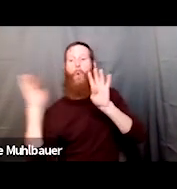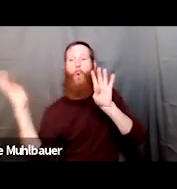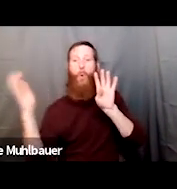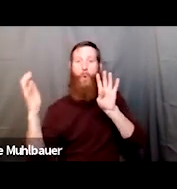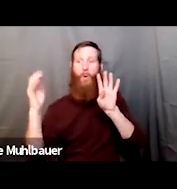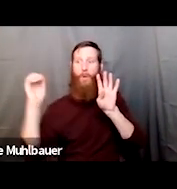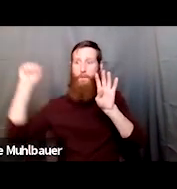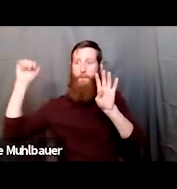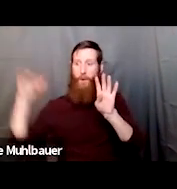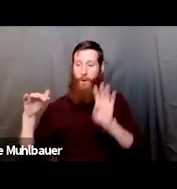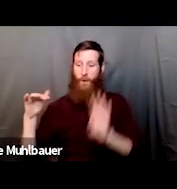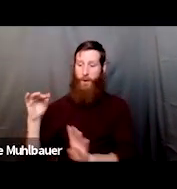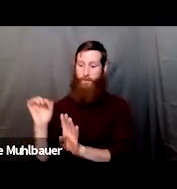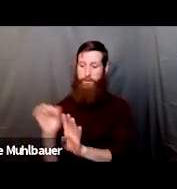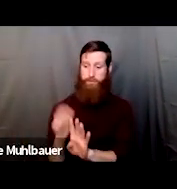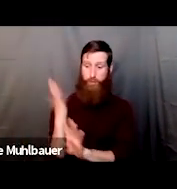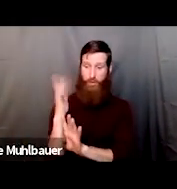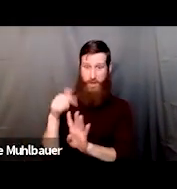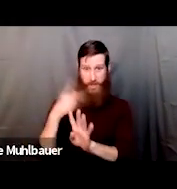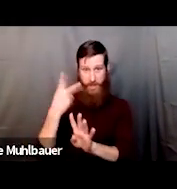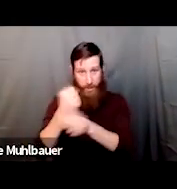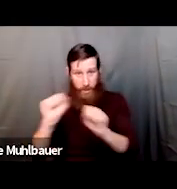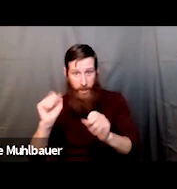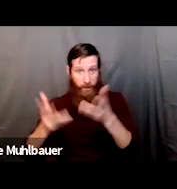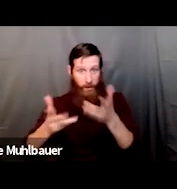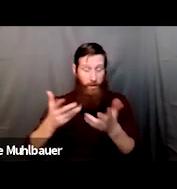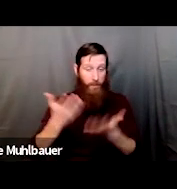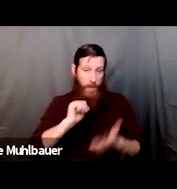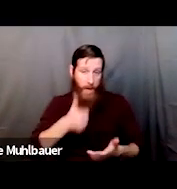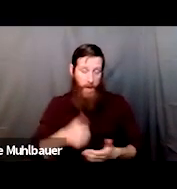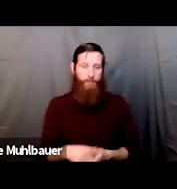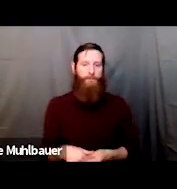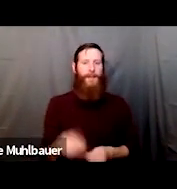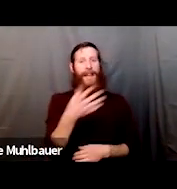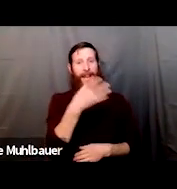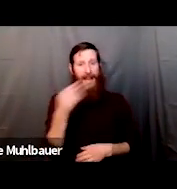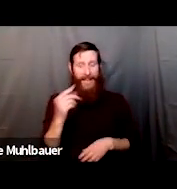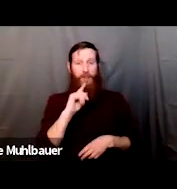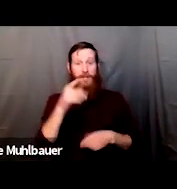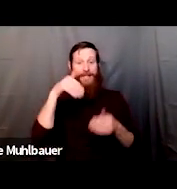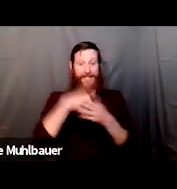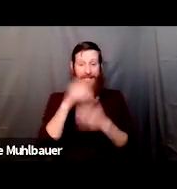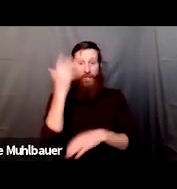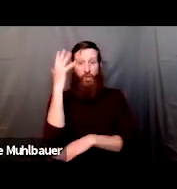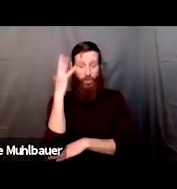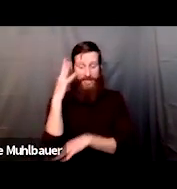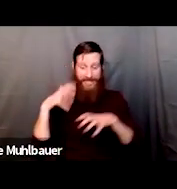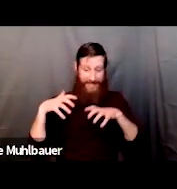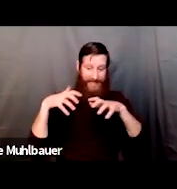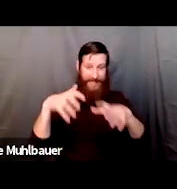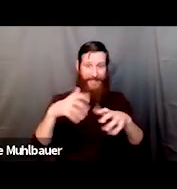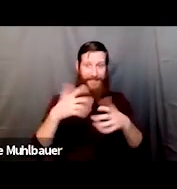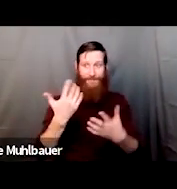Additionally, there is a big difference between travelling IN dense trees as a way to reduce your exposure to avalanche hazard